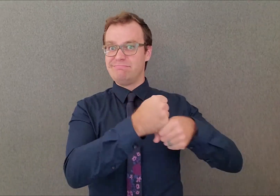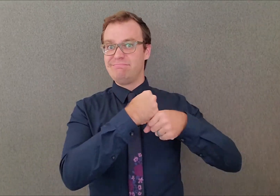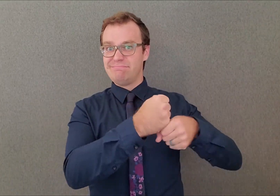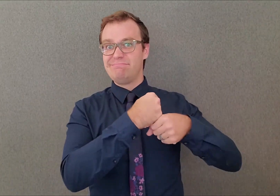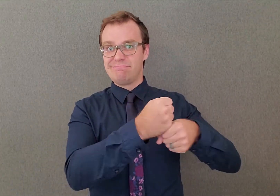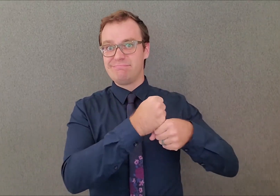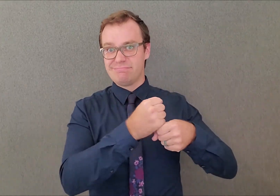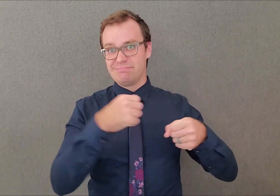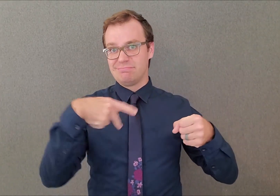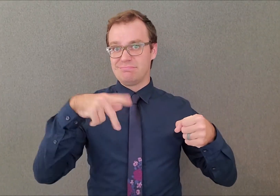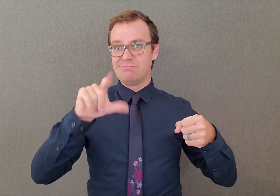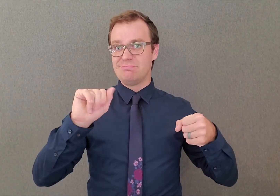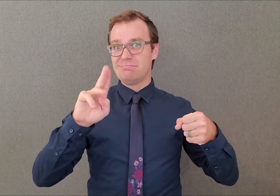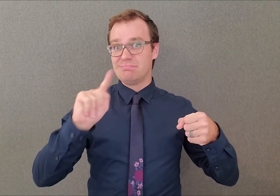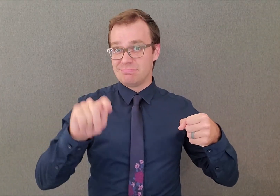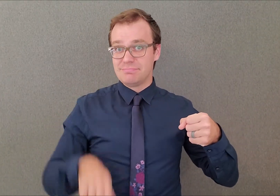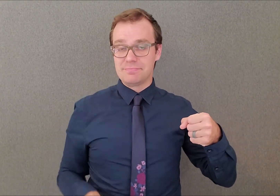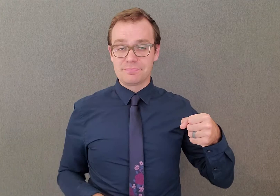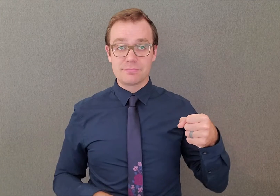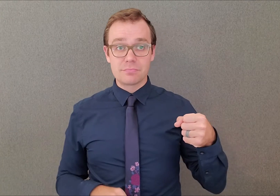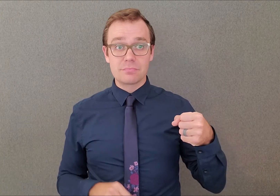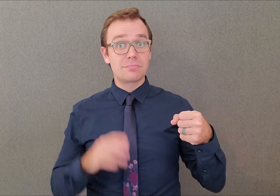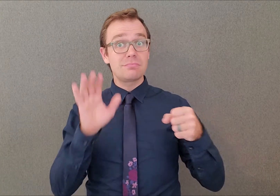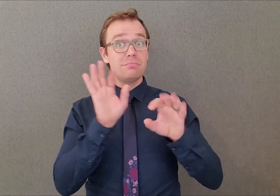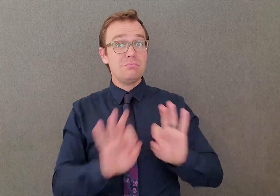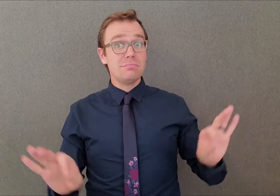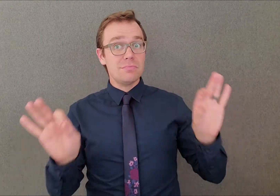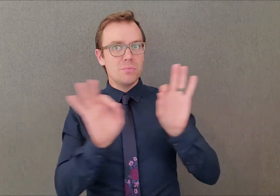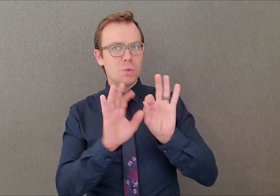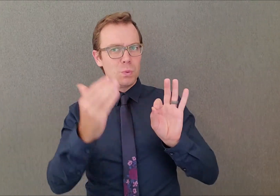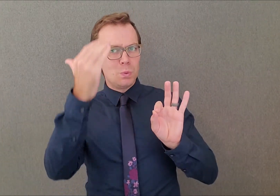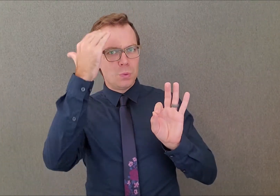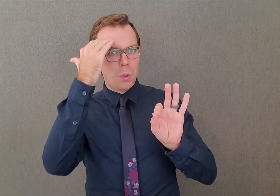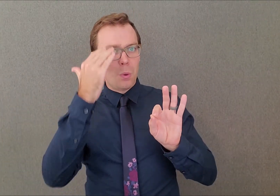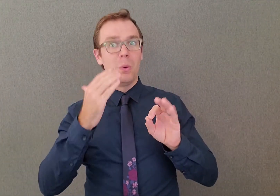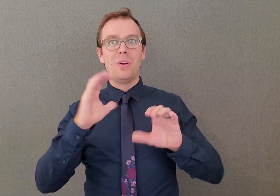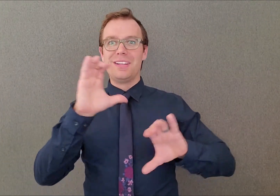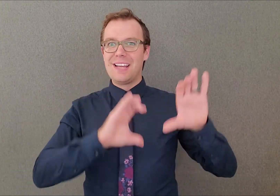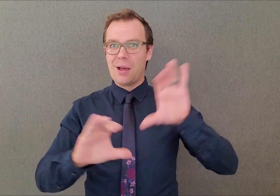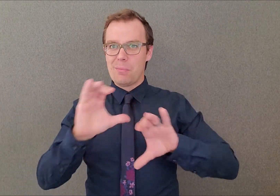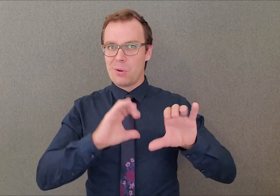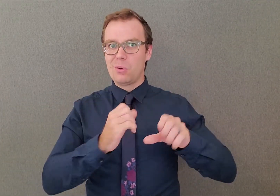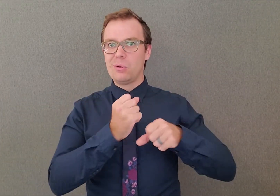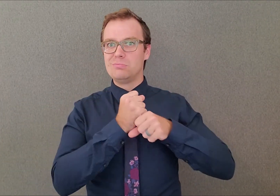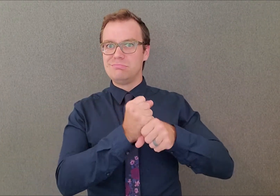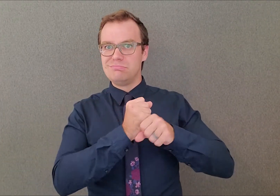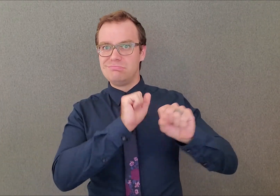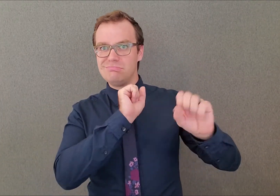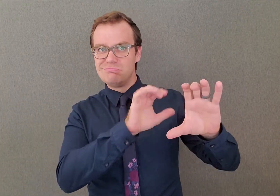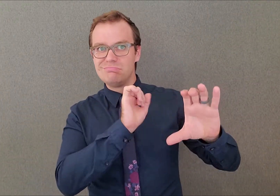which is why it's important that you're aware of the chemical facilities in your area.